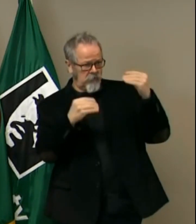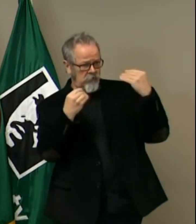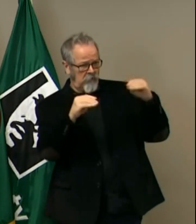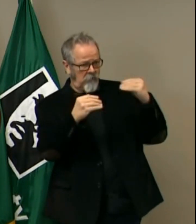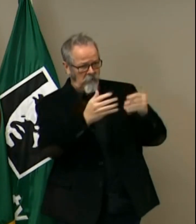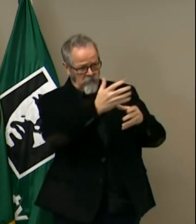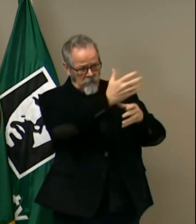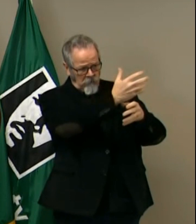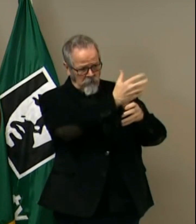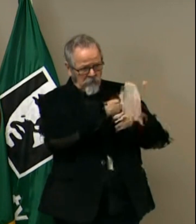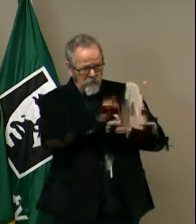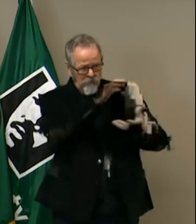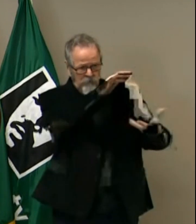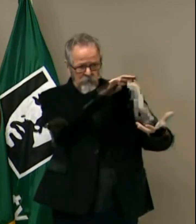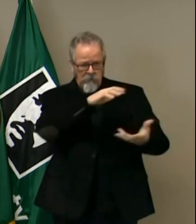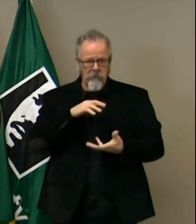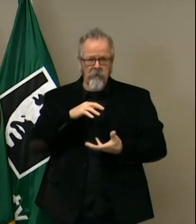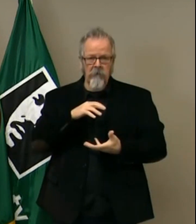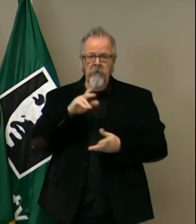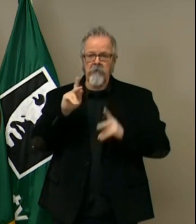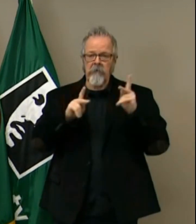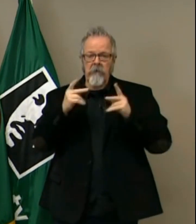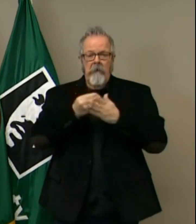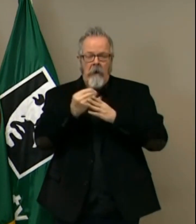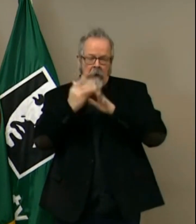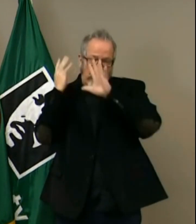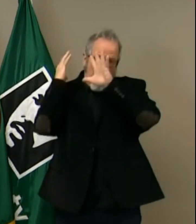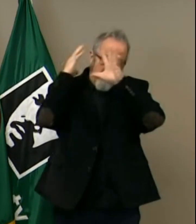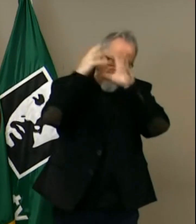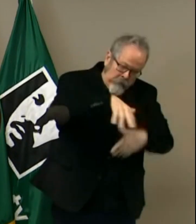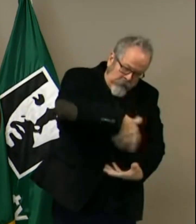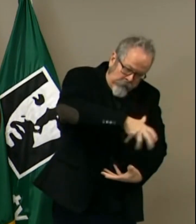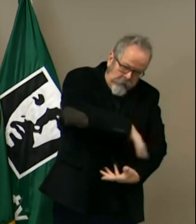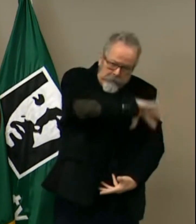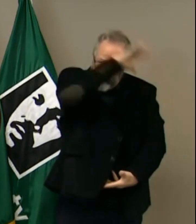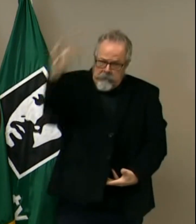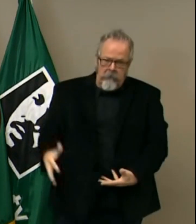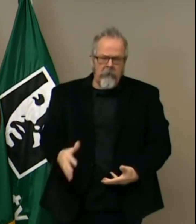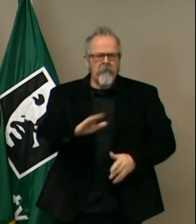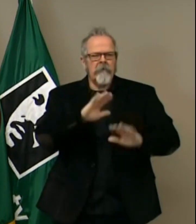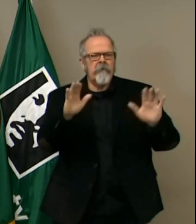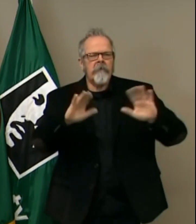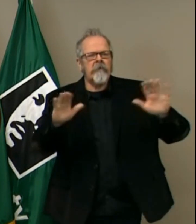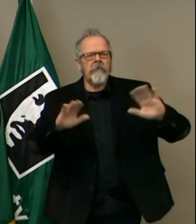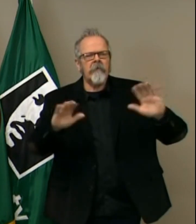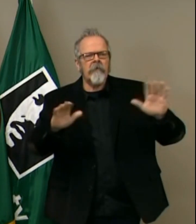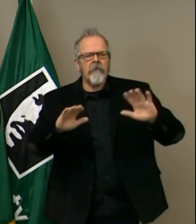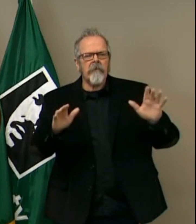just your immediate family so we can keep this supply chain open we're